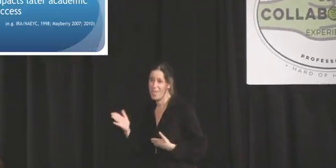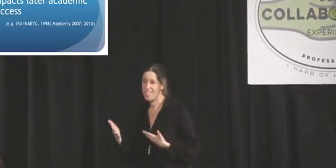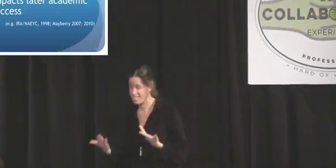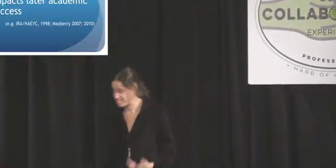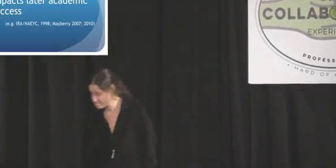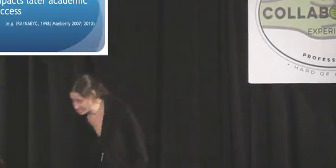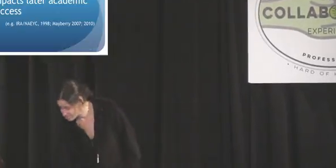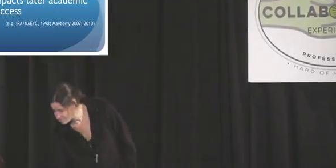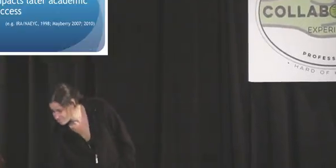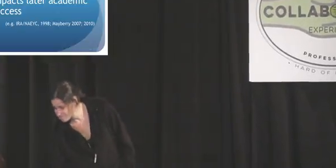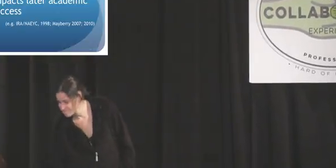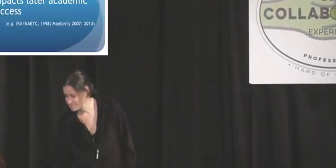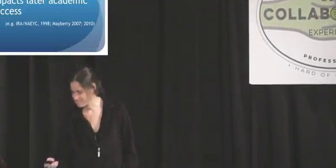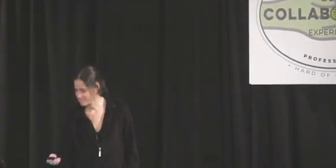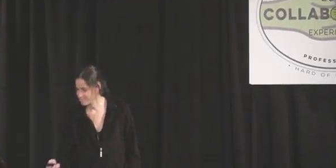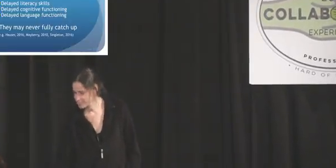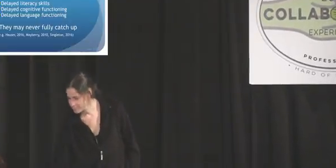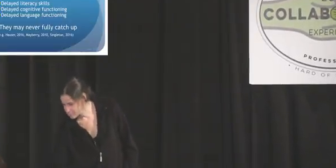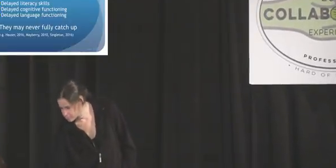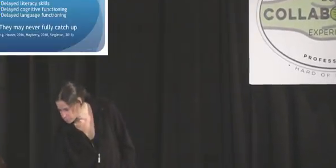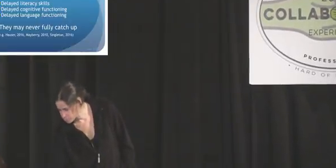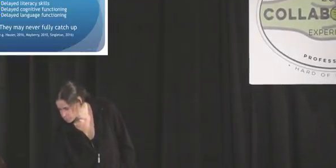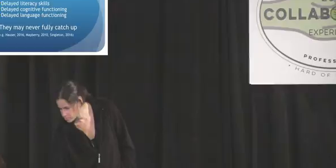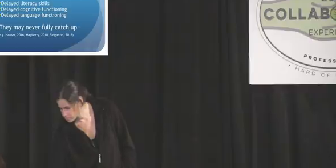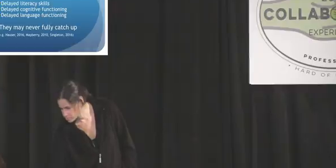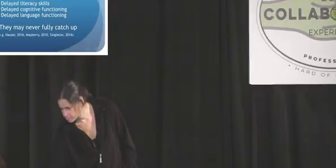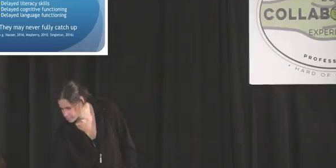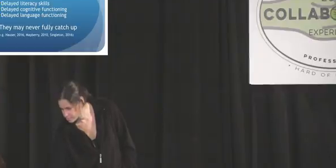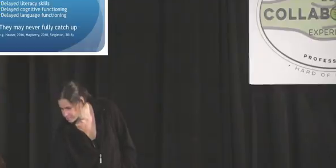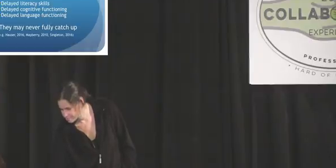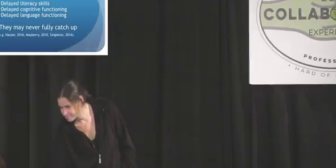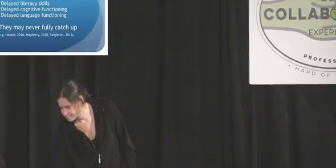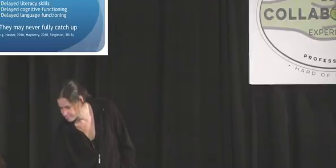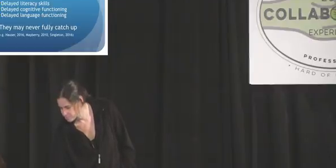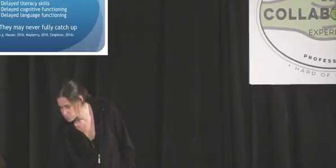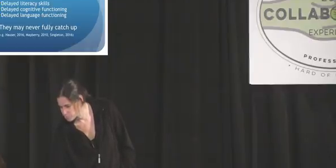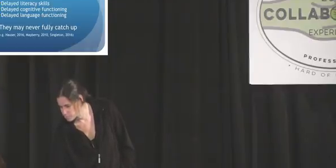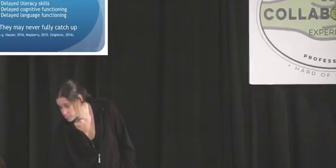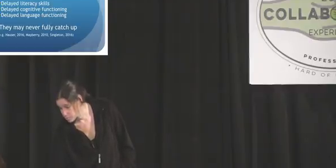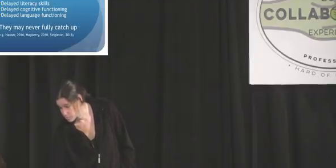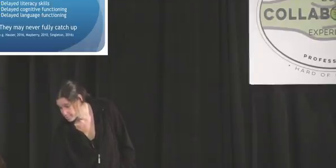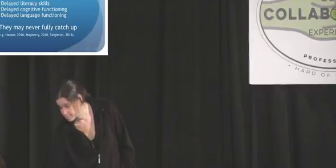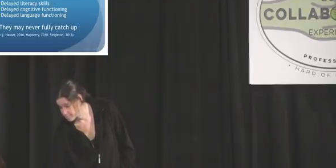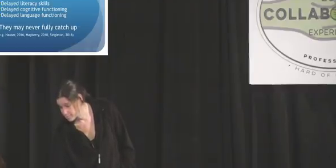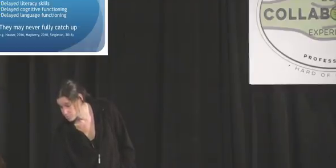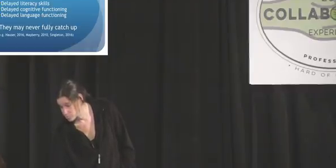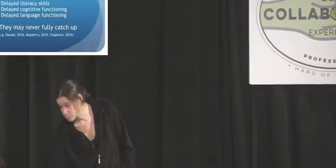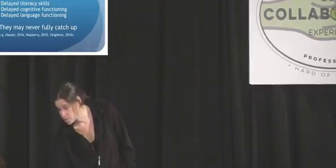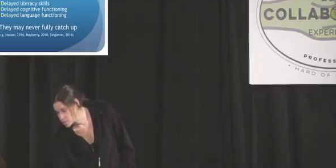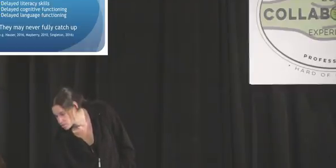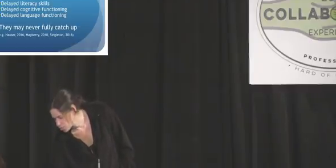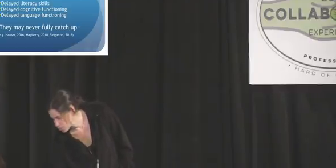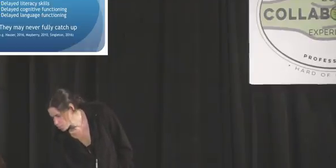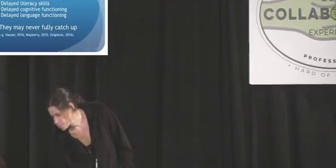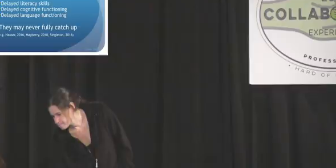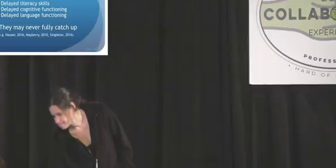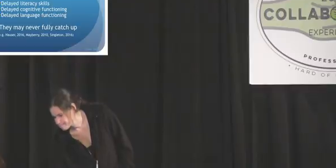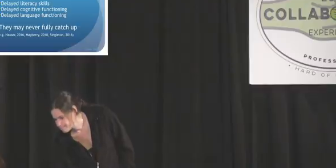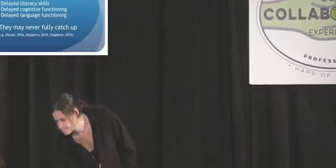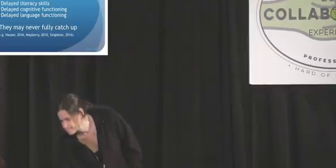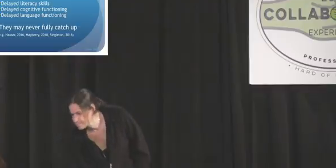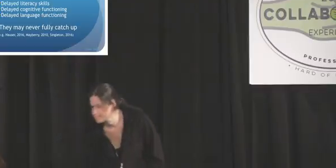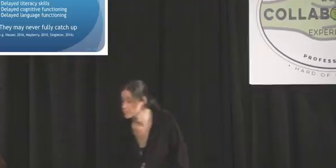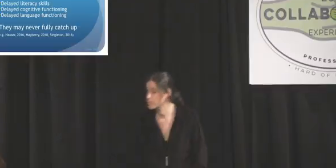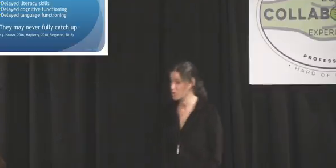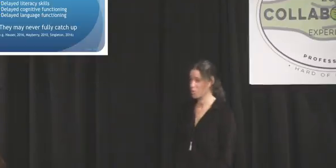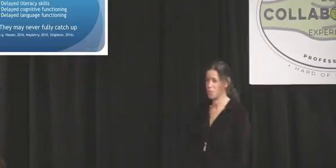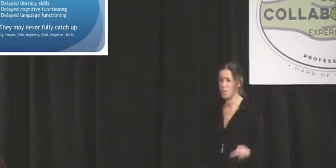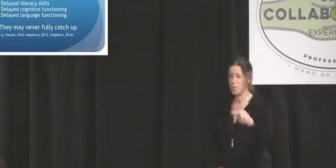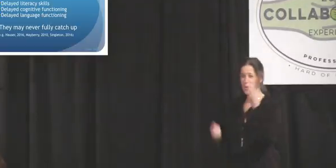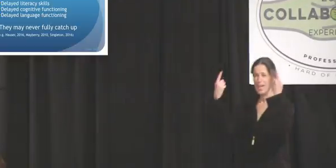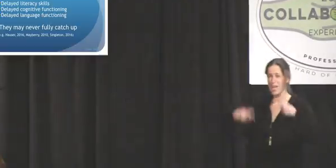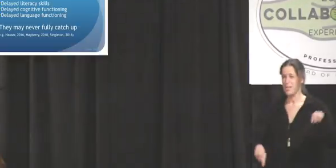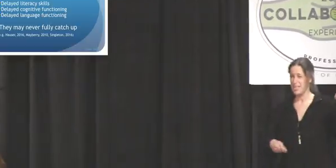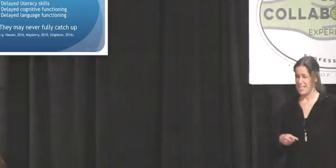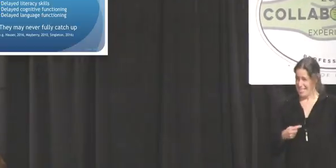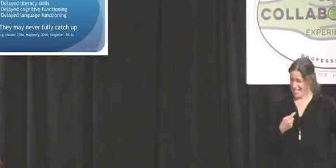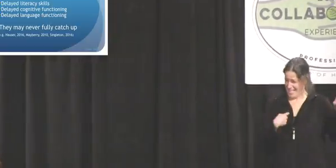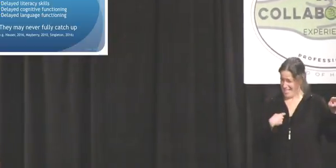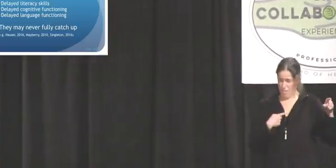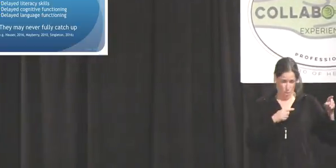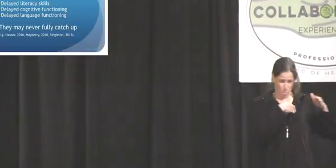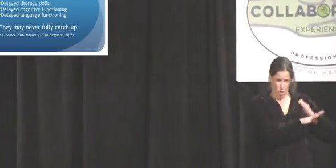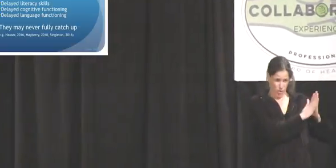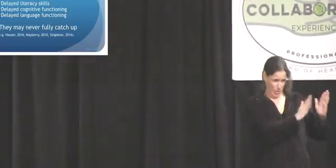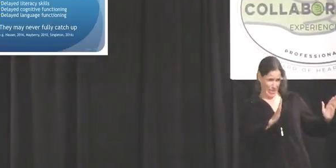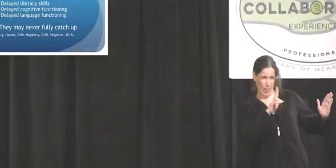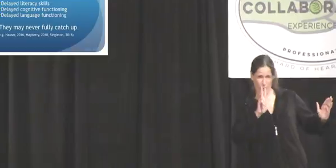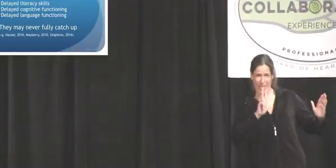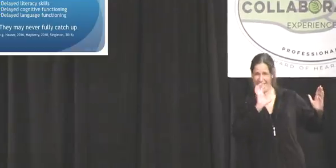and the rest of their life.